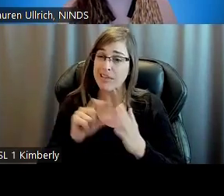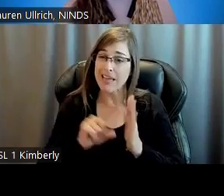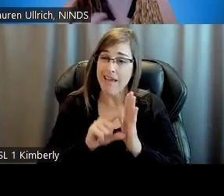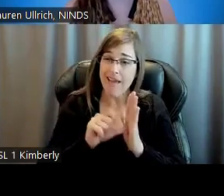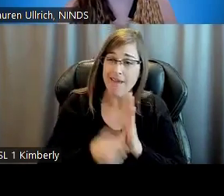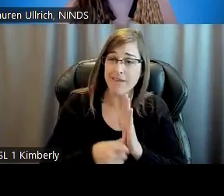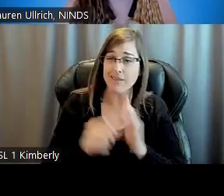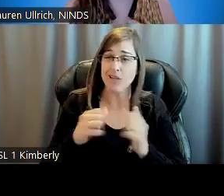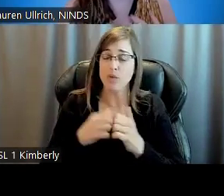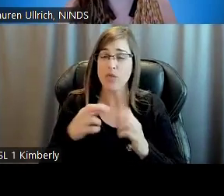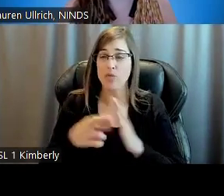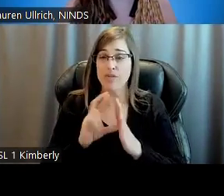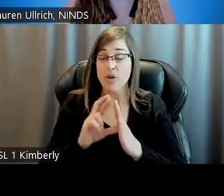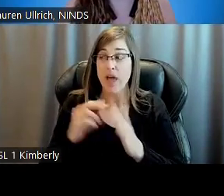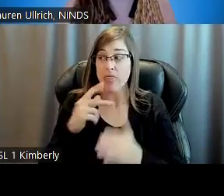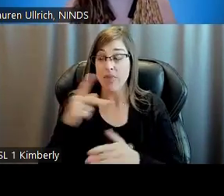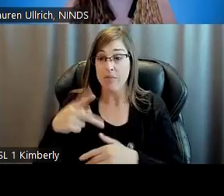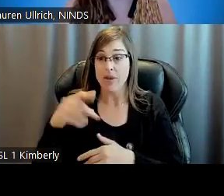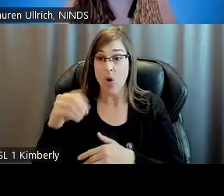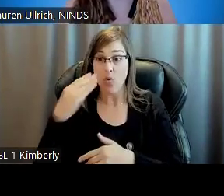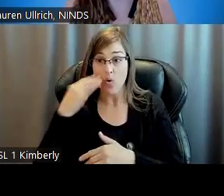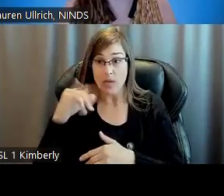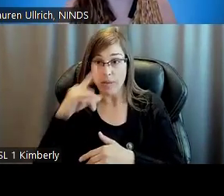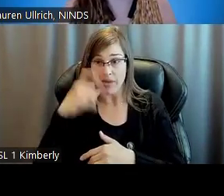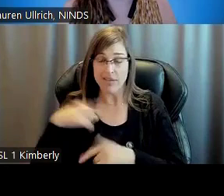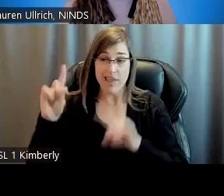and the program officer knows that because they've gone to review for .. .